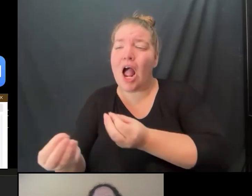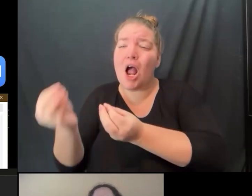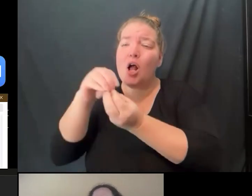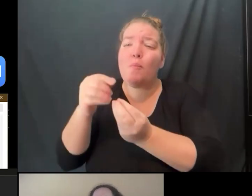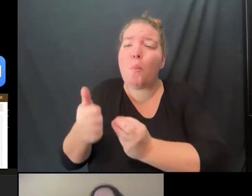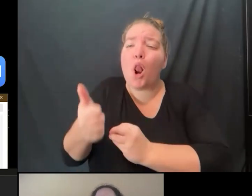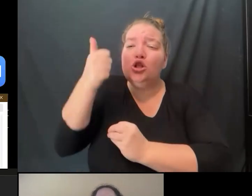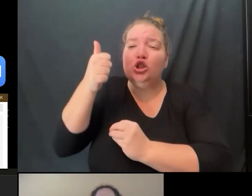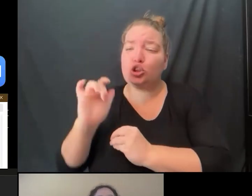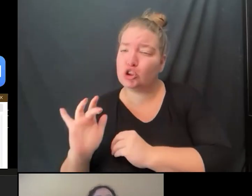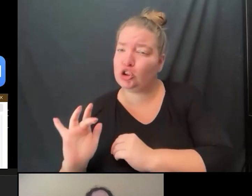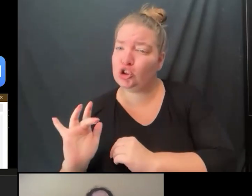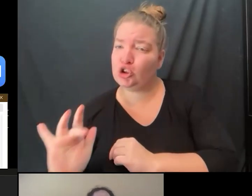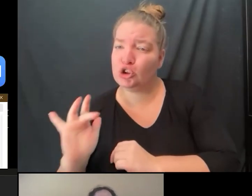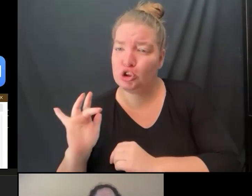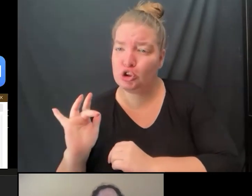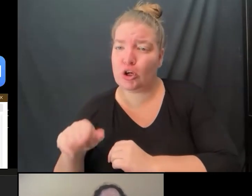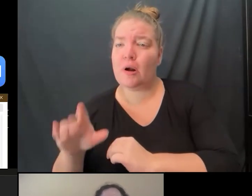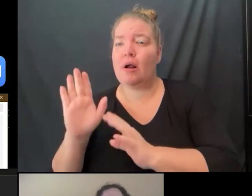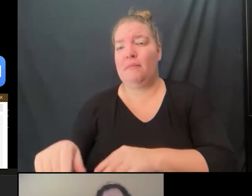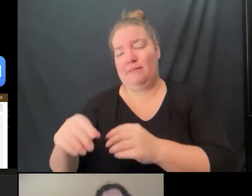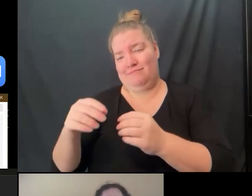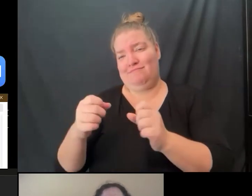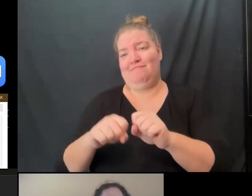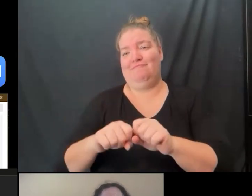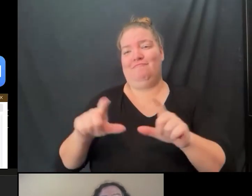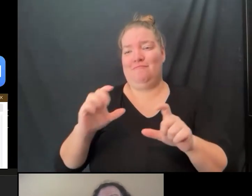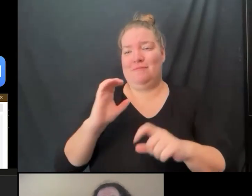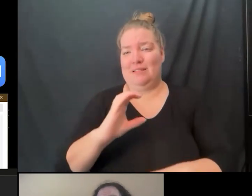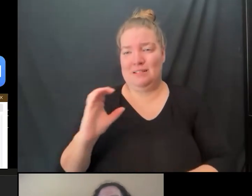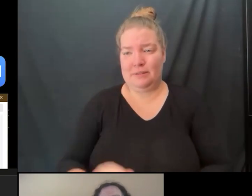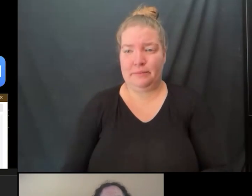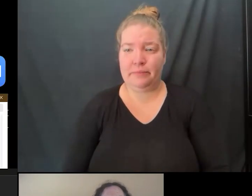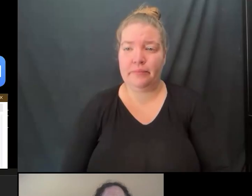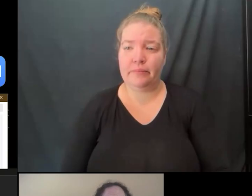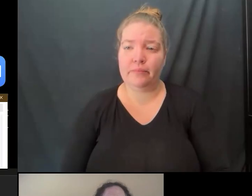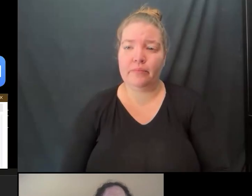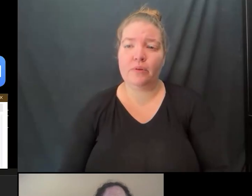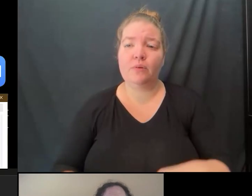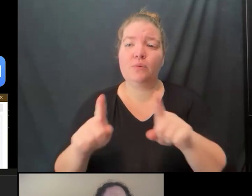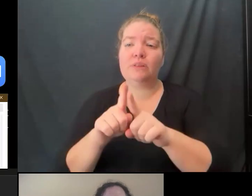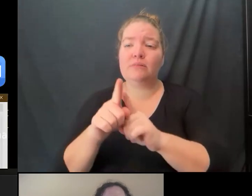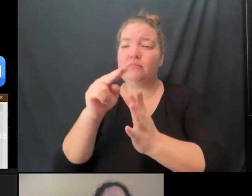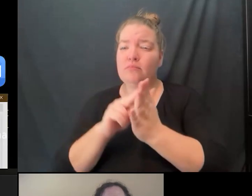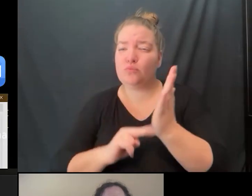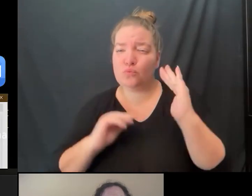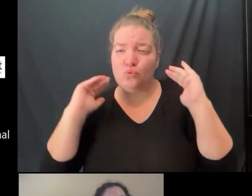can also choose to view the full transcript. And you can use caption settings to also mess with how they look.